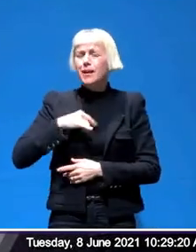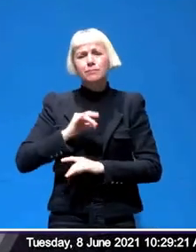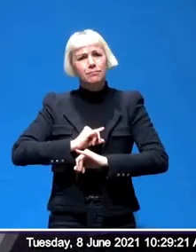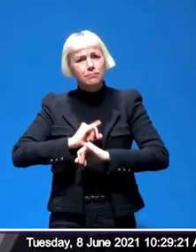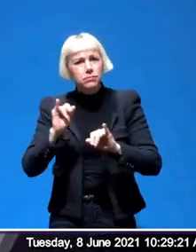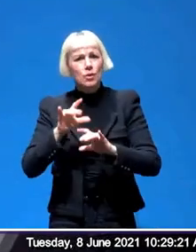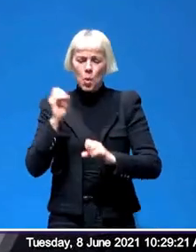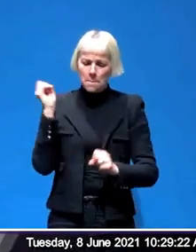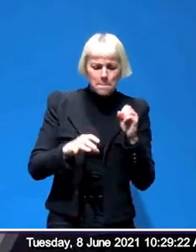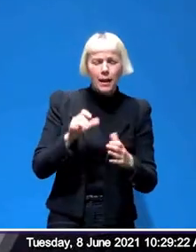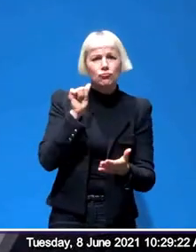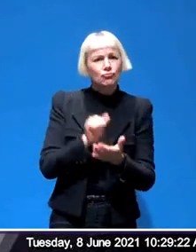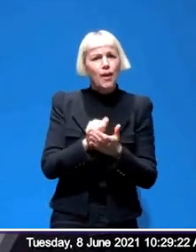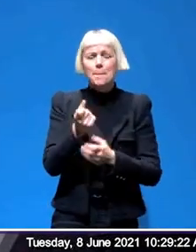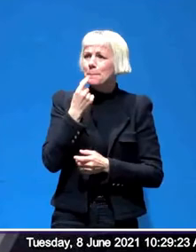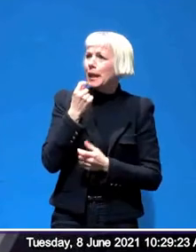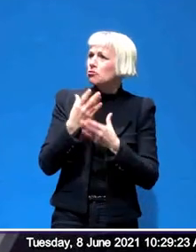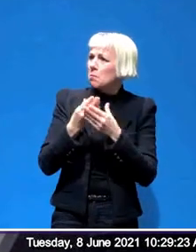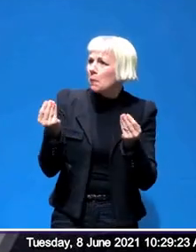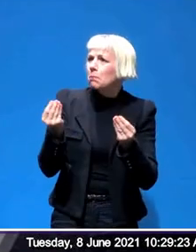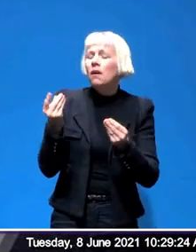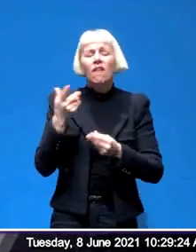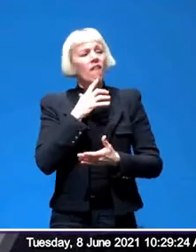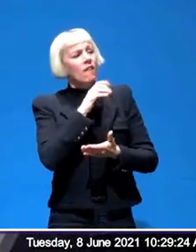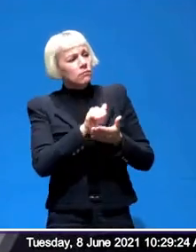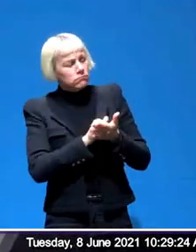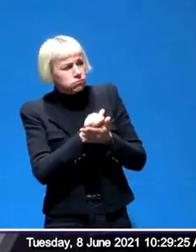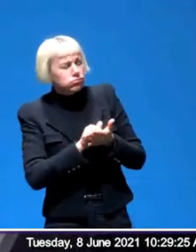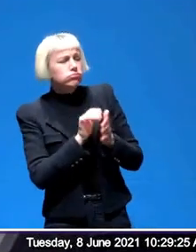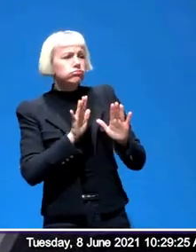Wayne apologised for what had happened. I'm going to pause there.